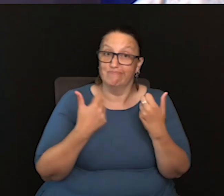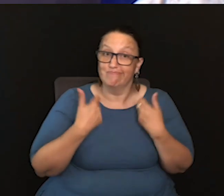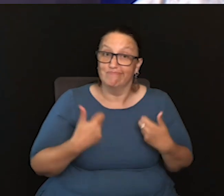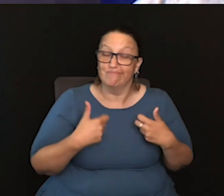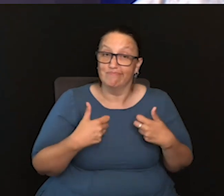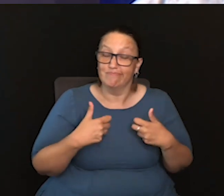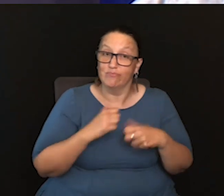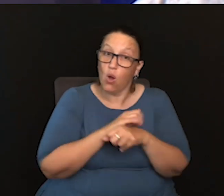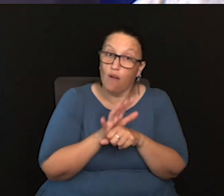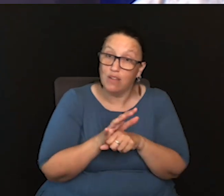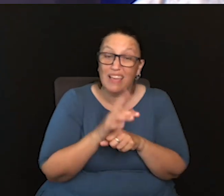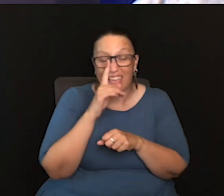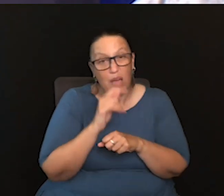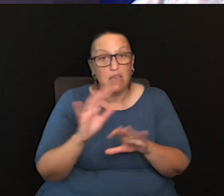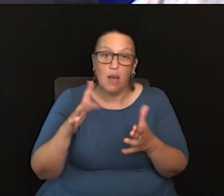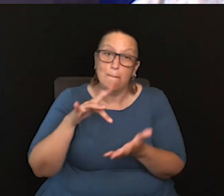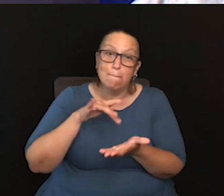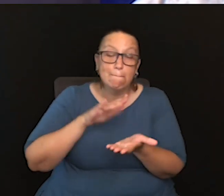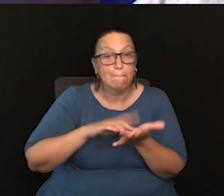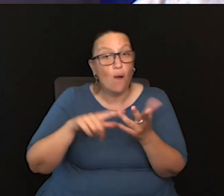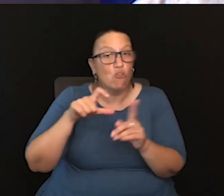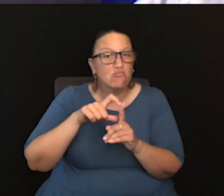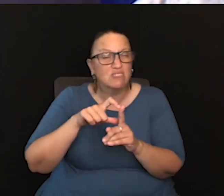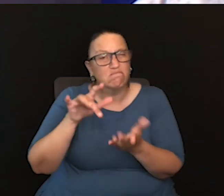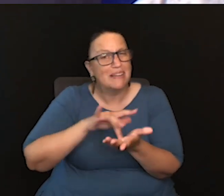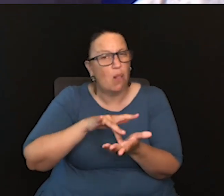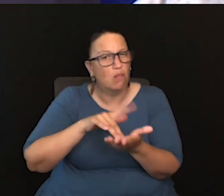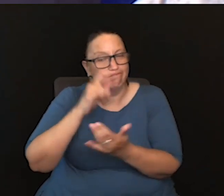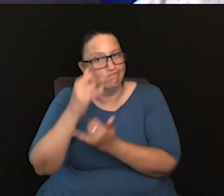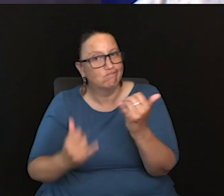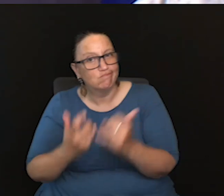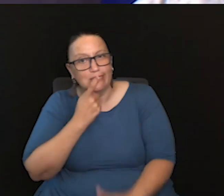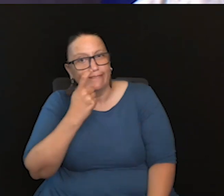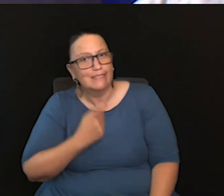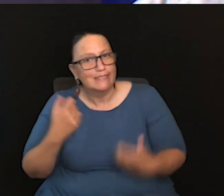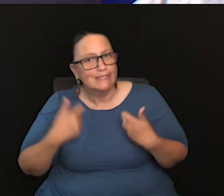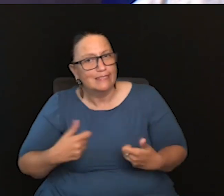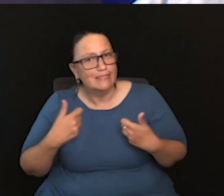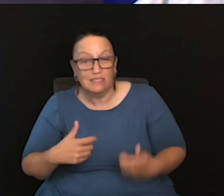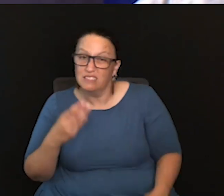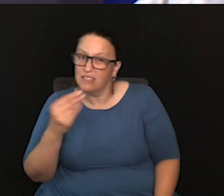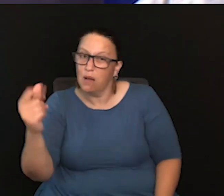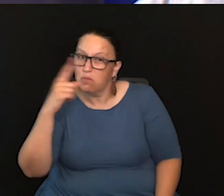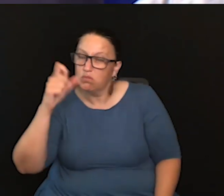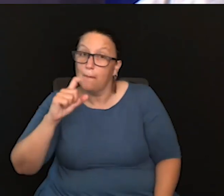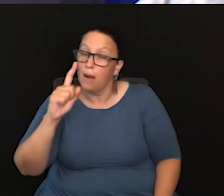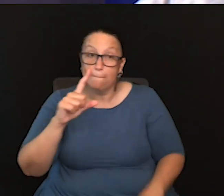can lead to moderate or severe illness in some people, in most people it causes mild symptoms or no symptoms at all,